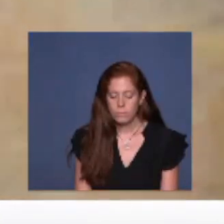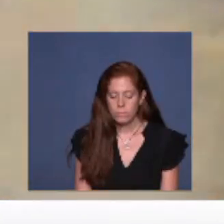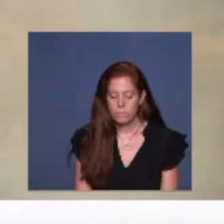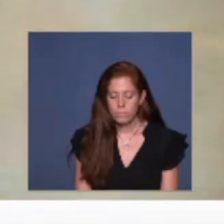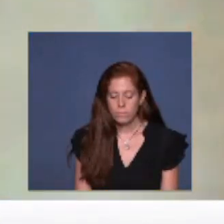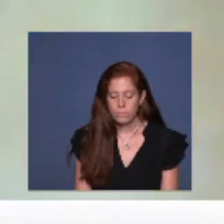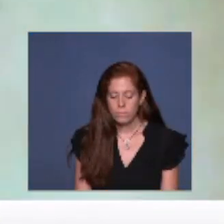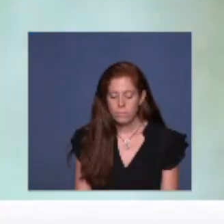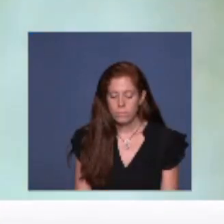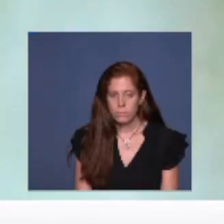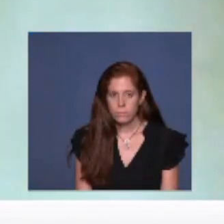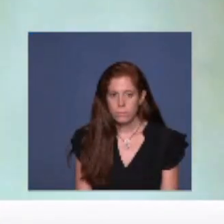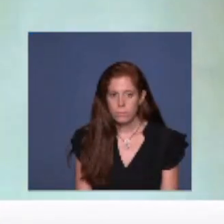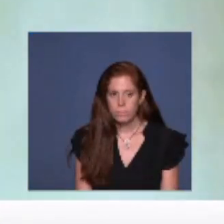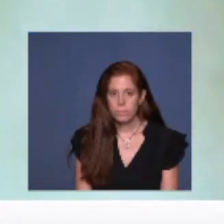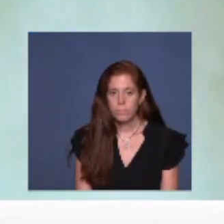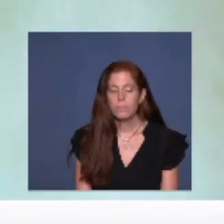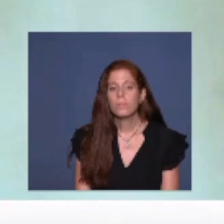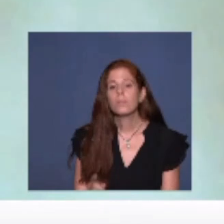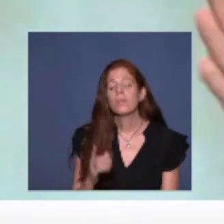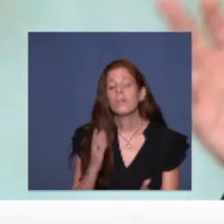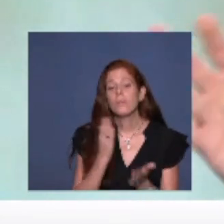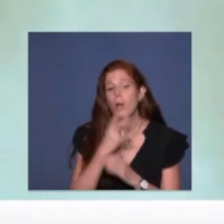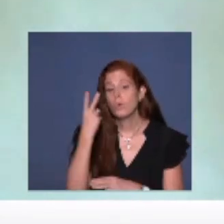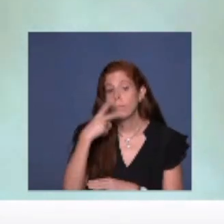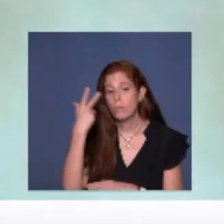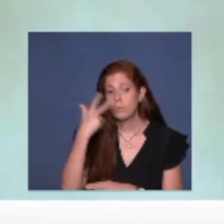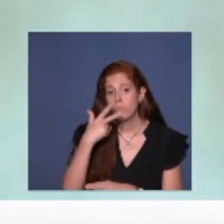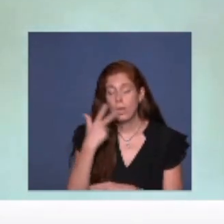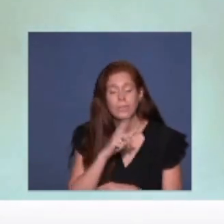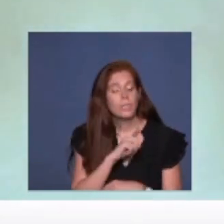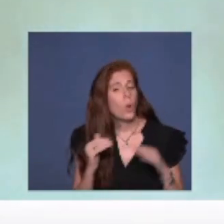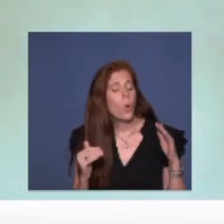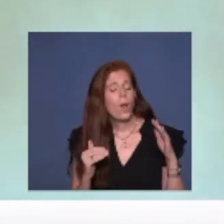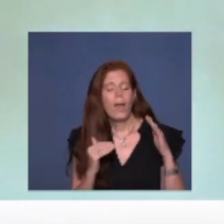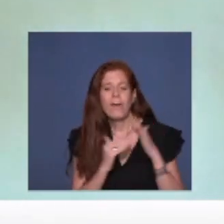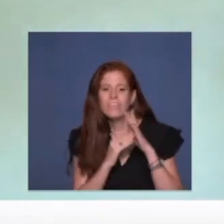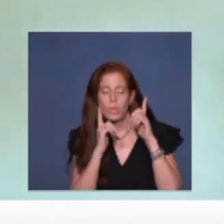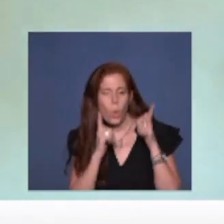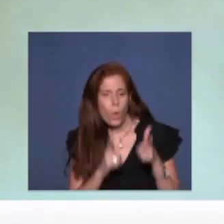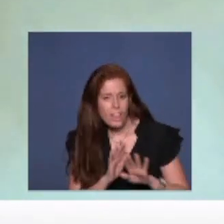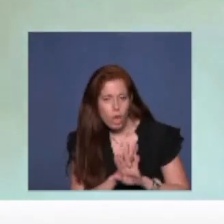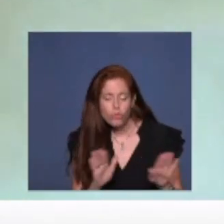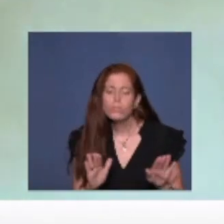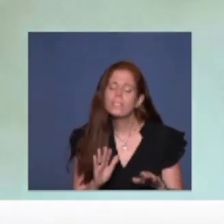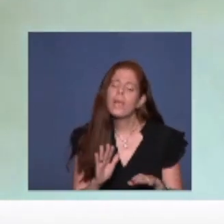These are not cease-fires, they are four-hour breaks for two neighborhoods, a different pair every time,